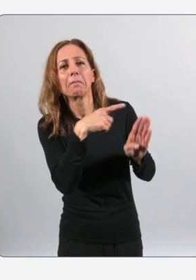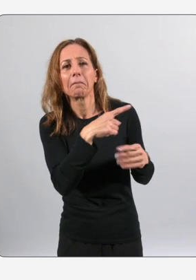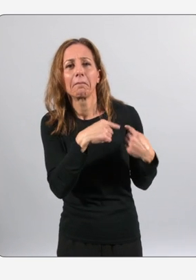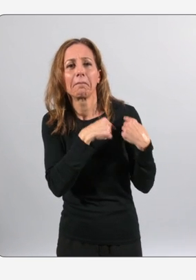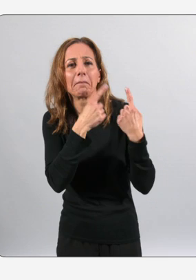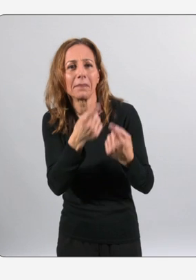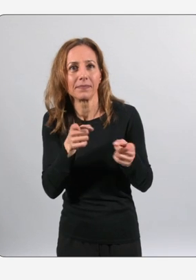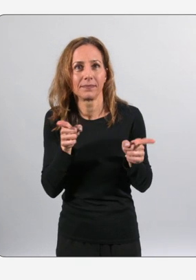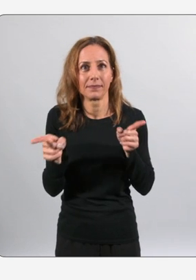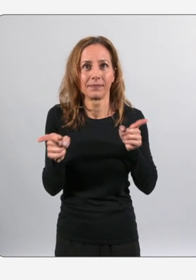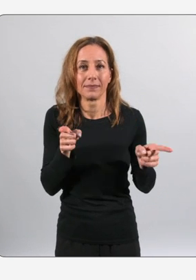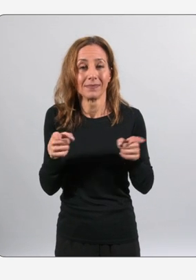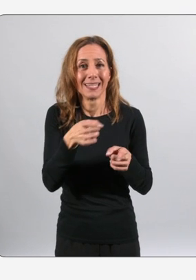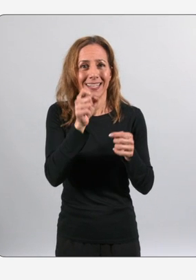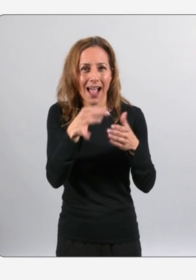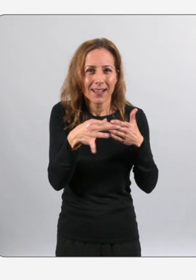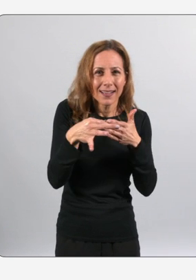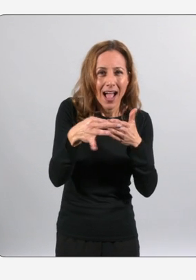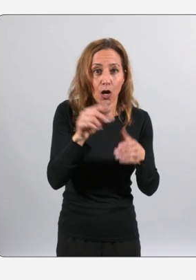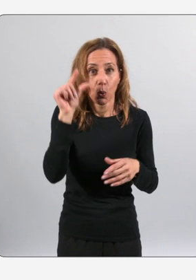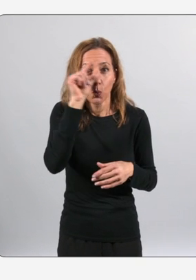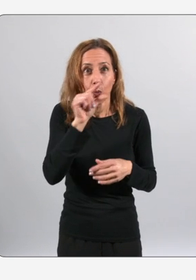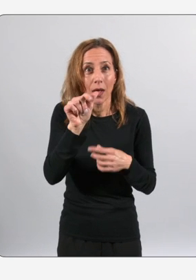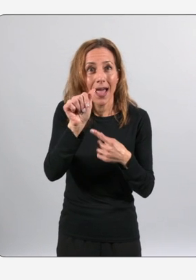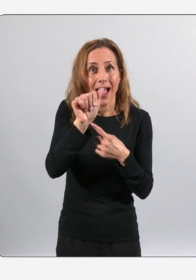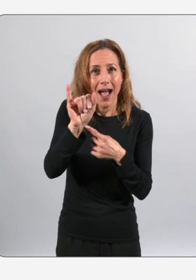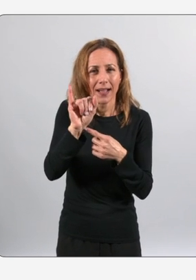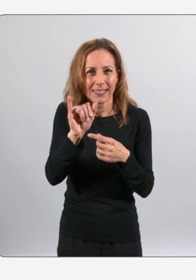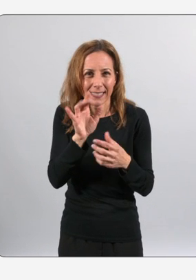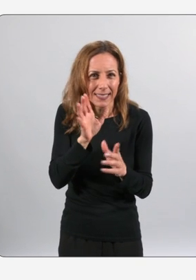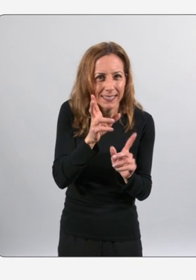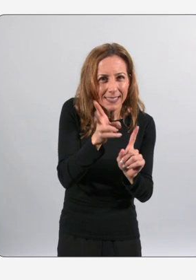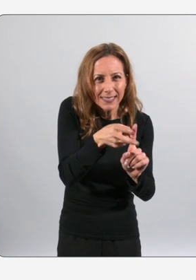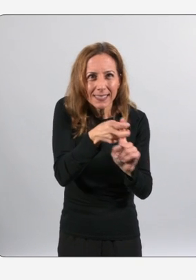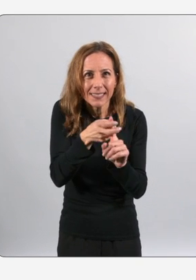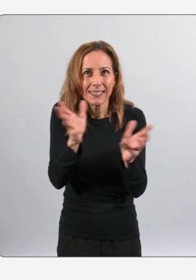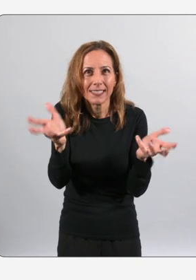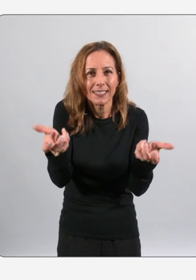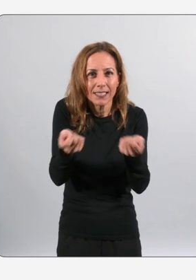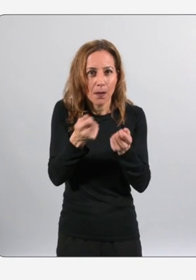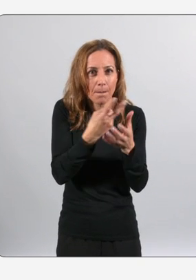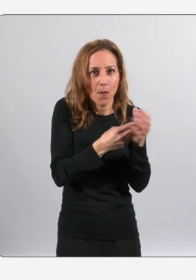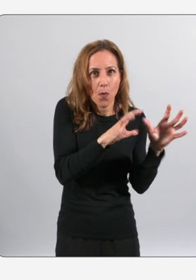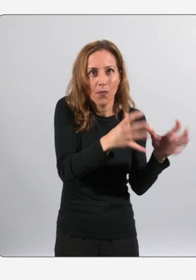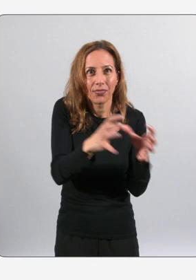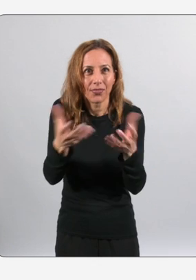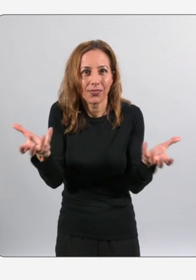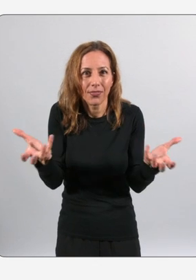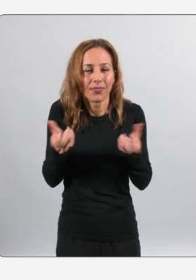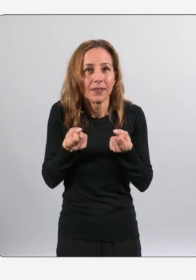You'll be able to guide Google AI to bid more for both of these categories of users, and these new